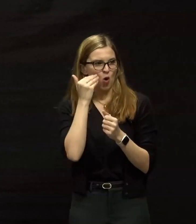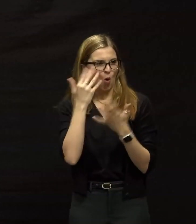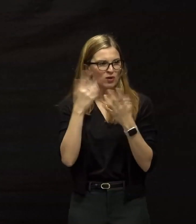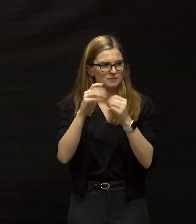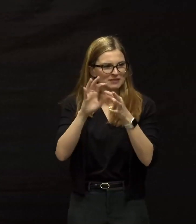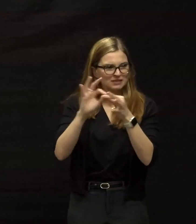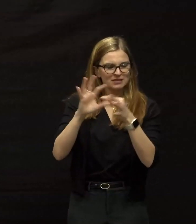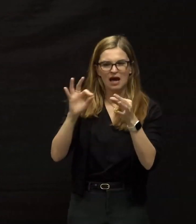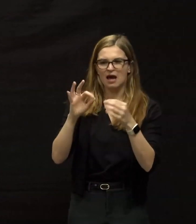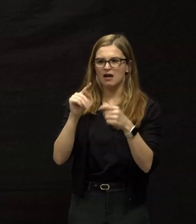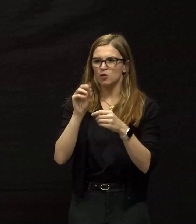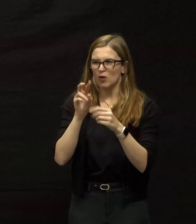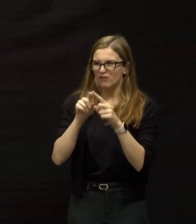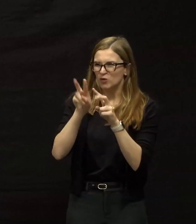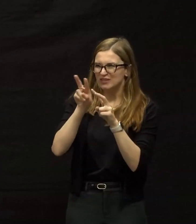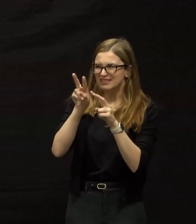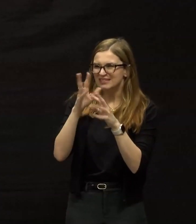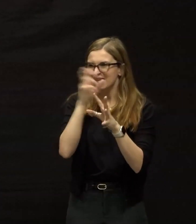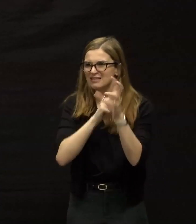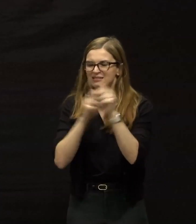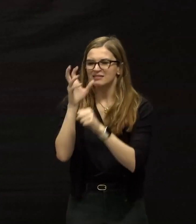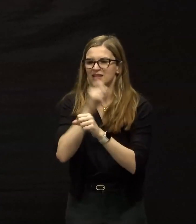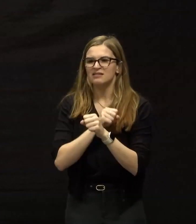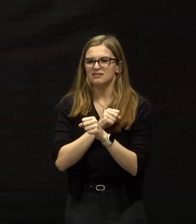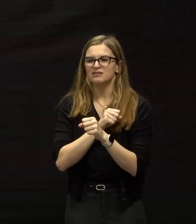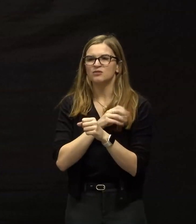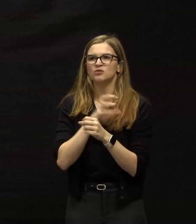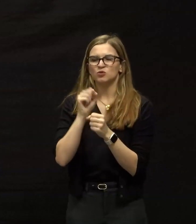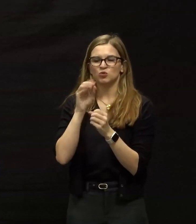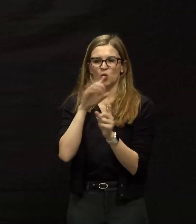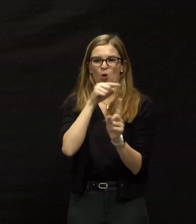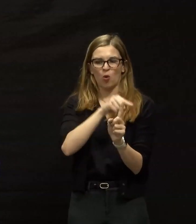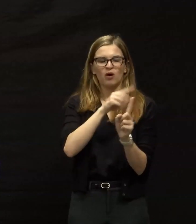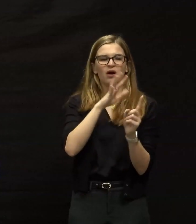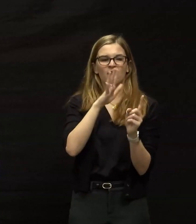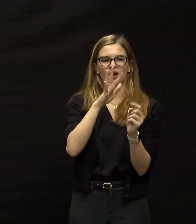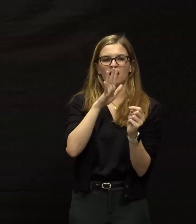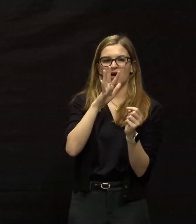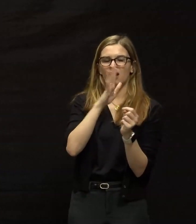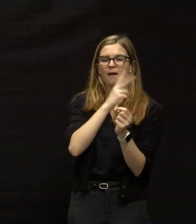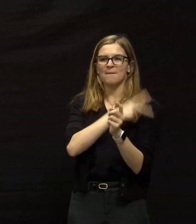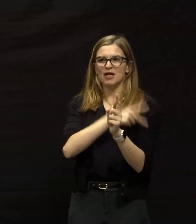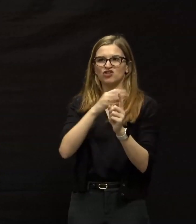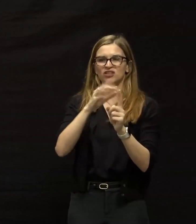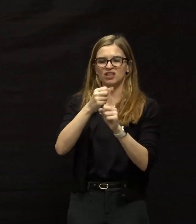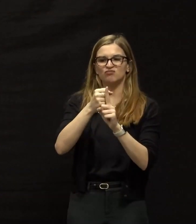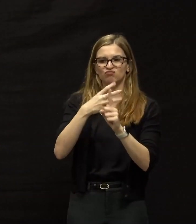to try to understand stuff, not be able to follow conversations, having to guess, all that work.